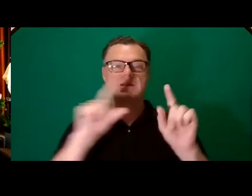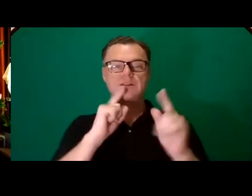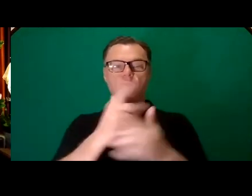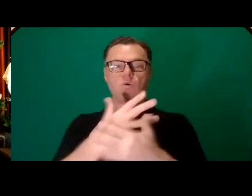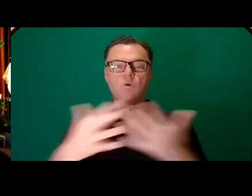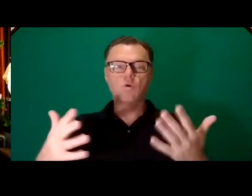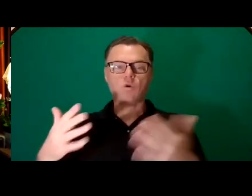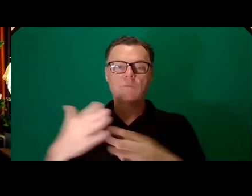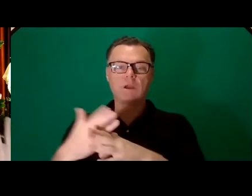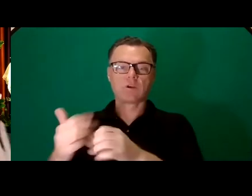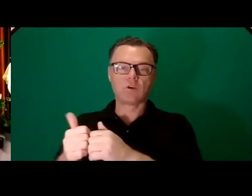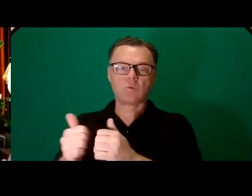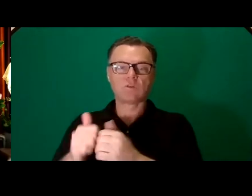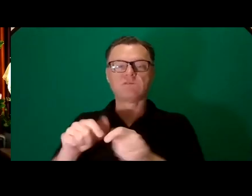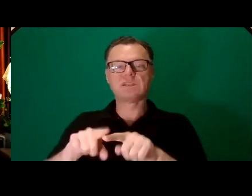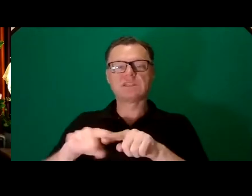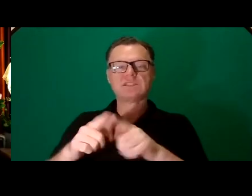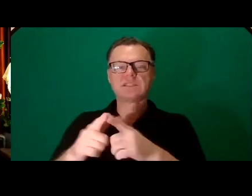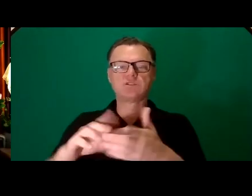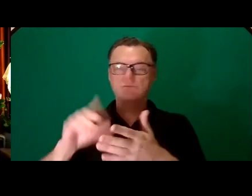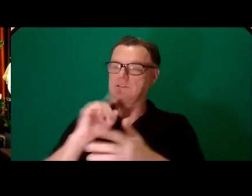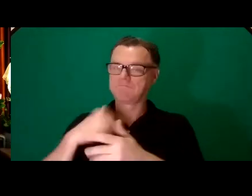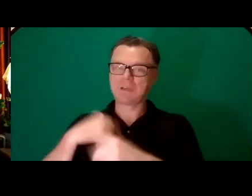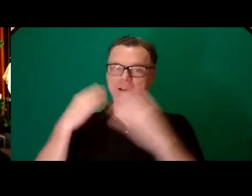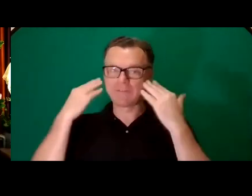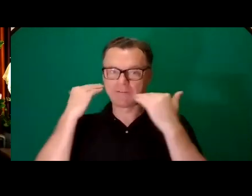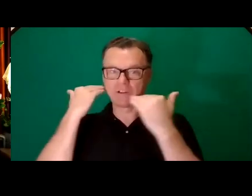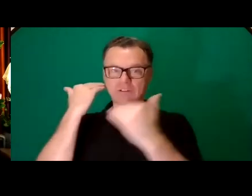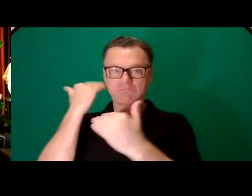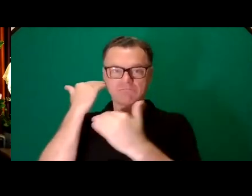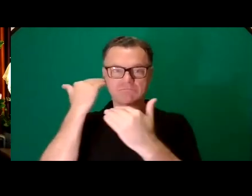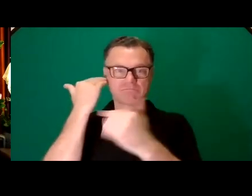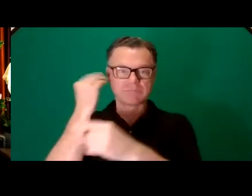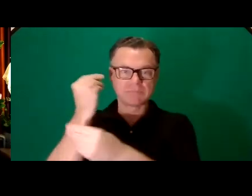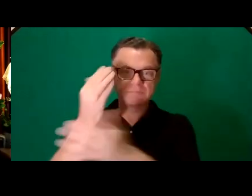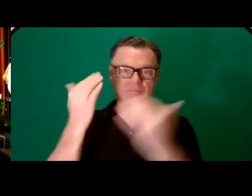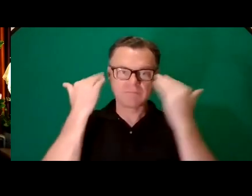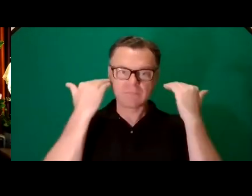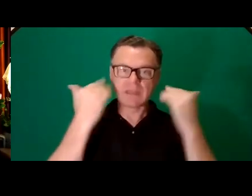students as well about my hearing loss and I'm surprised at how accepting and considerate